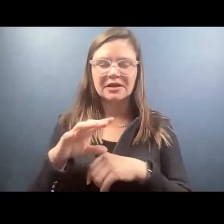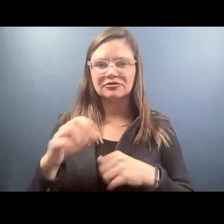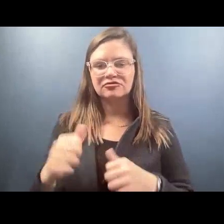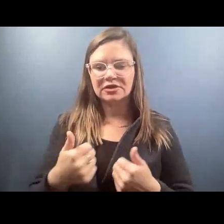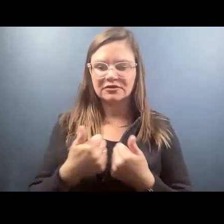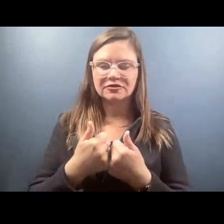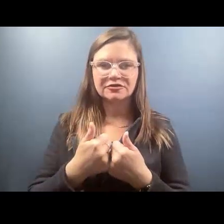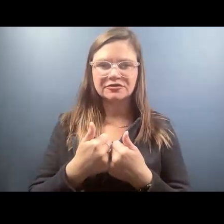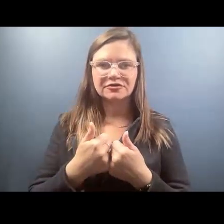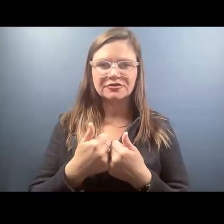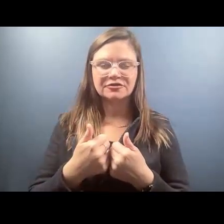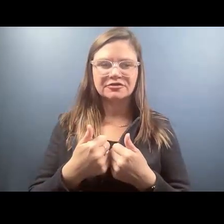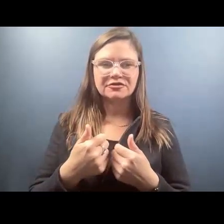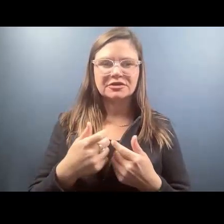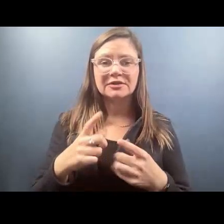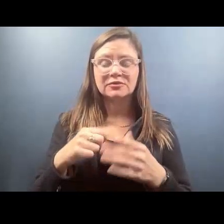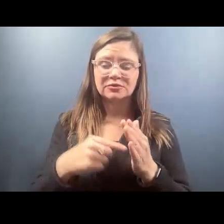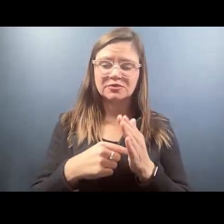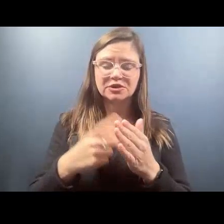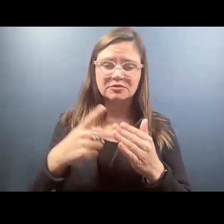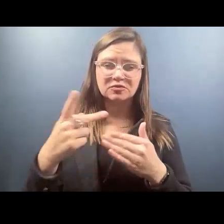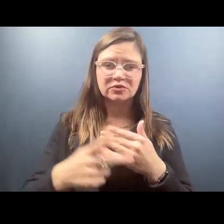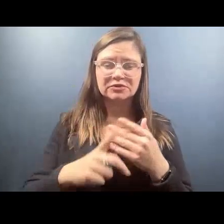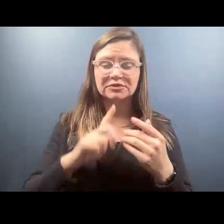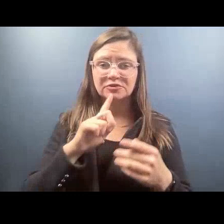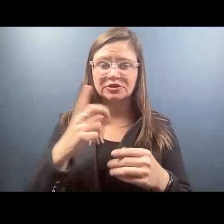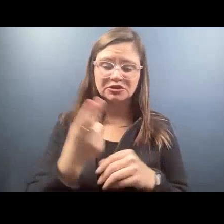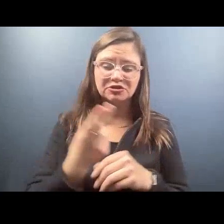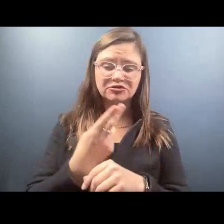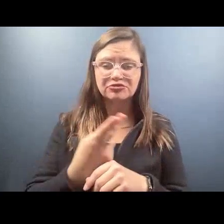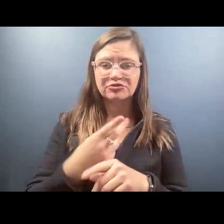And as we all represent programs that utilize and depend on direct care